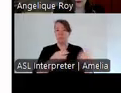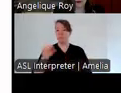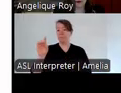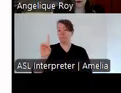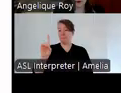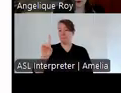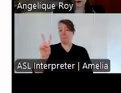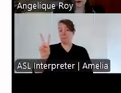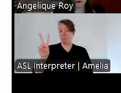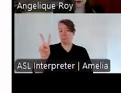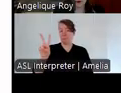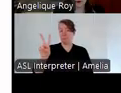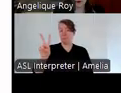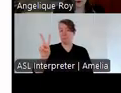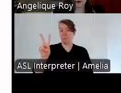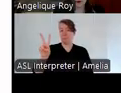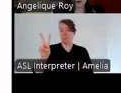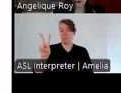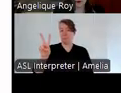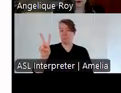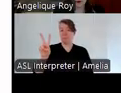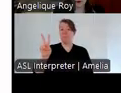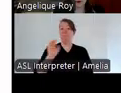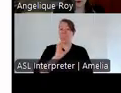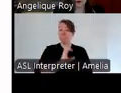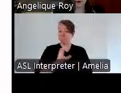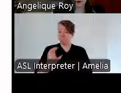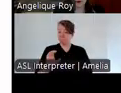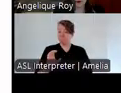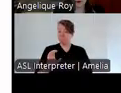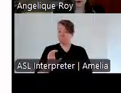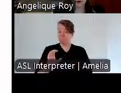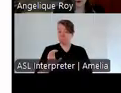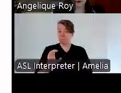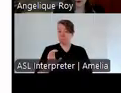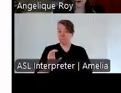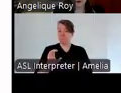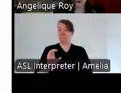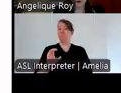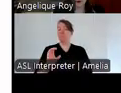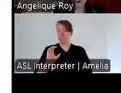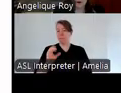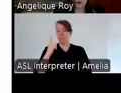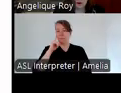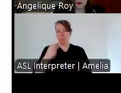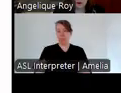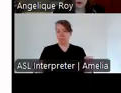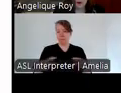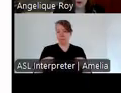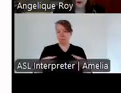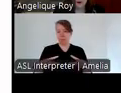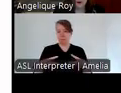by dv, captioned video, we used the closed captions icon since this is widely known.